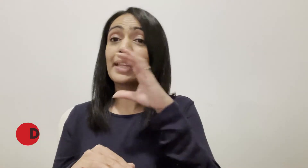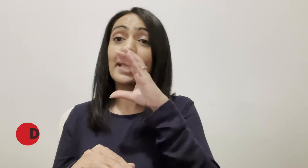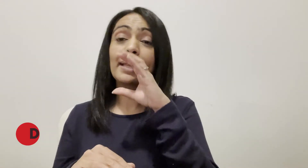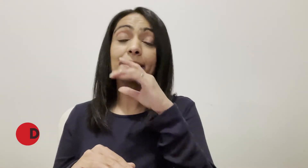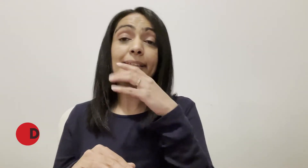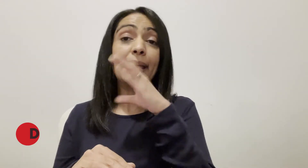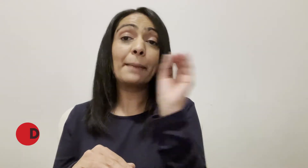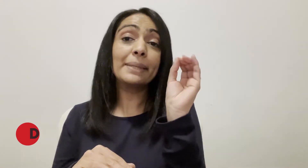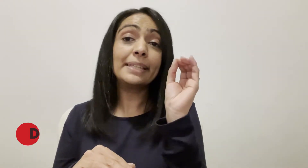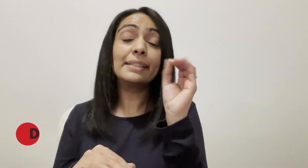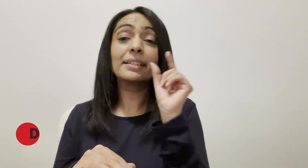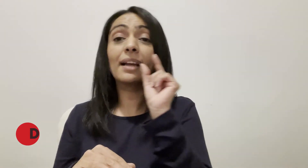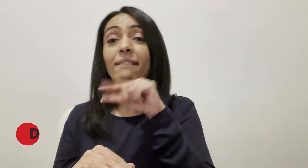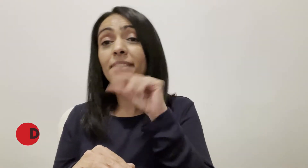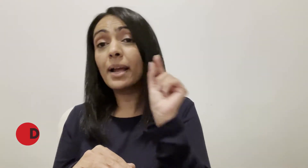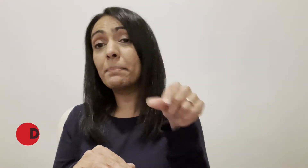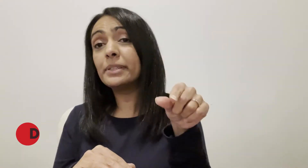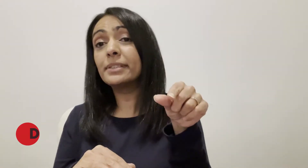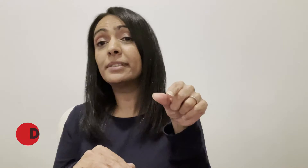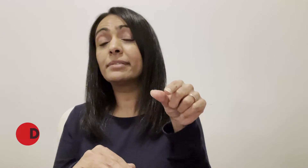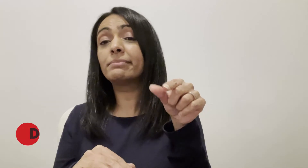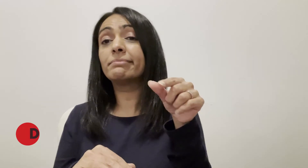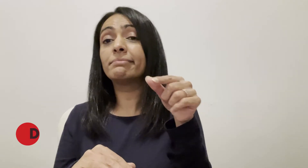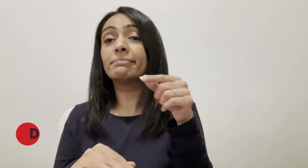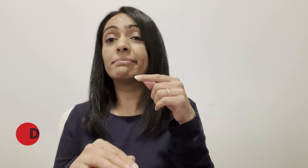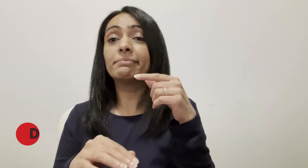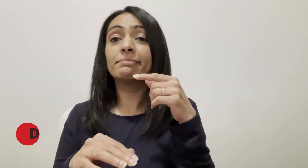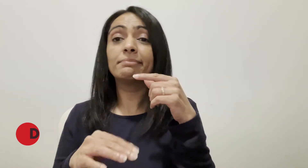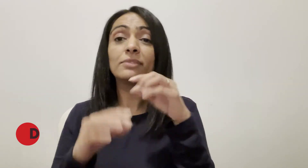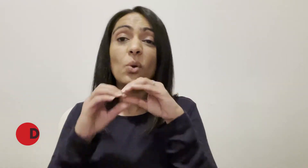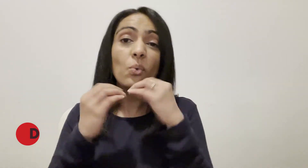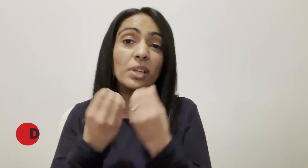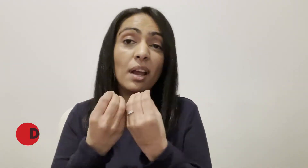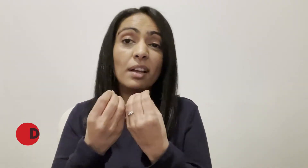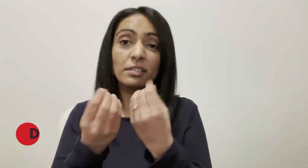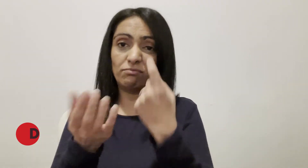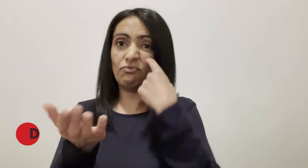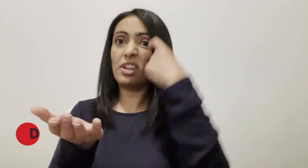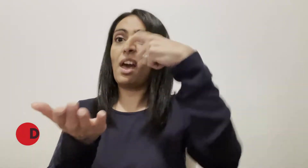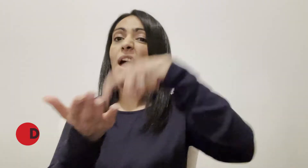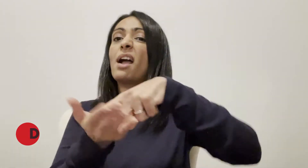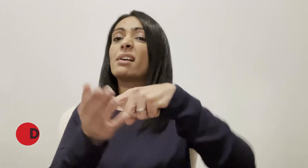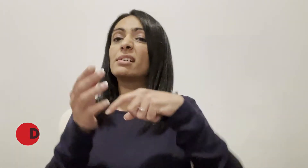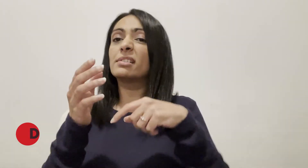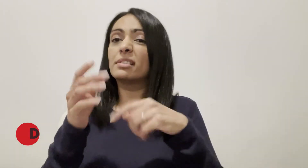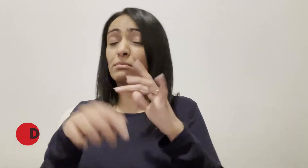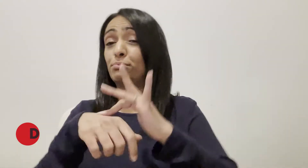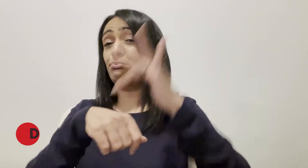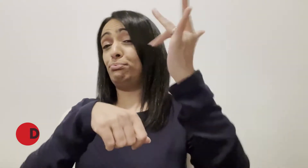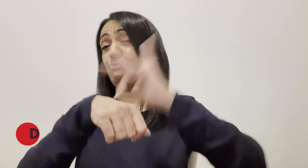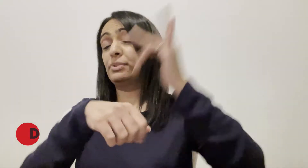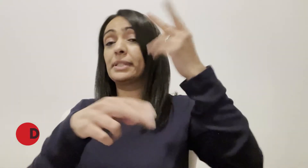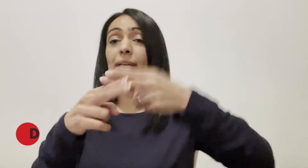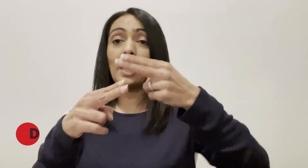Companies, government agencies and organizations recognize GVAD's